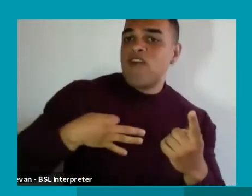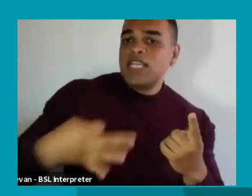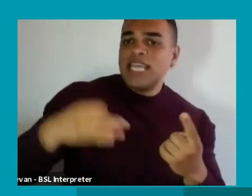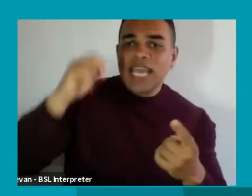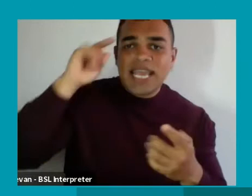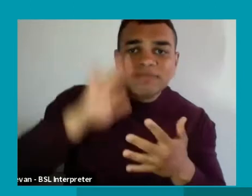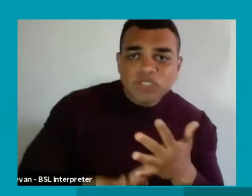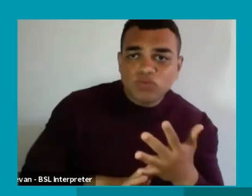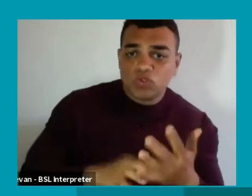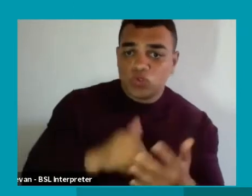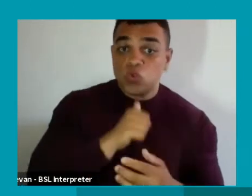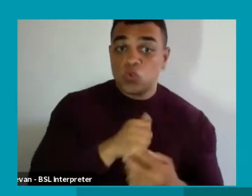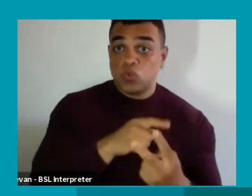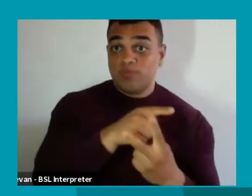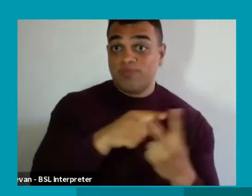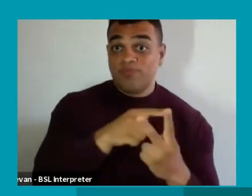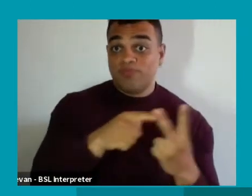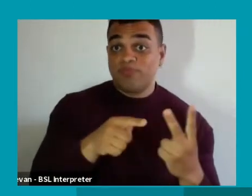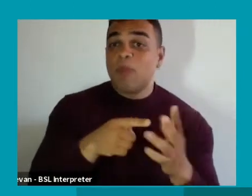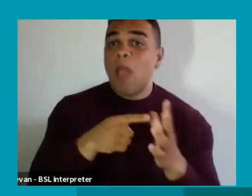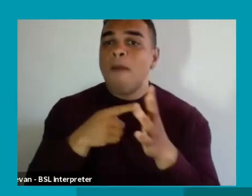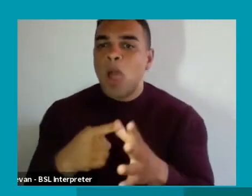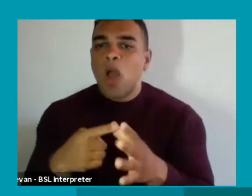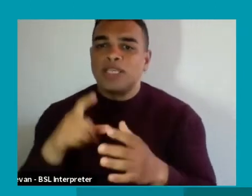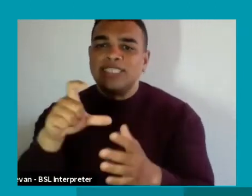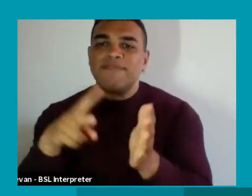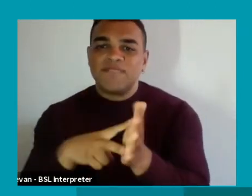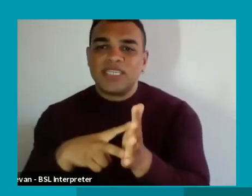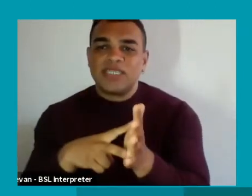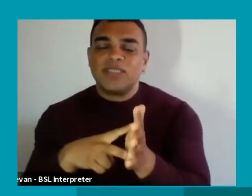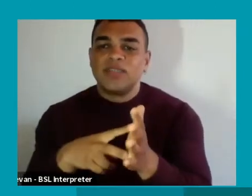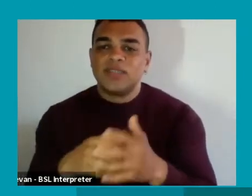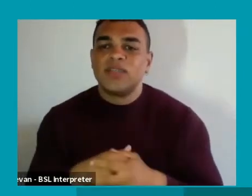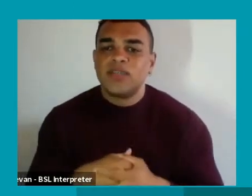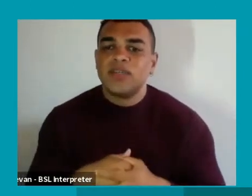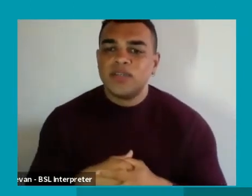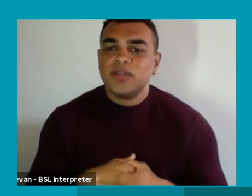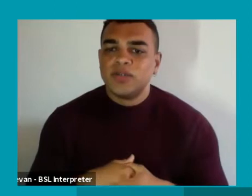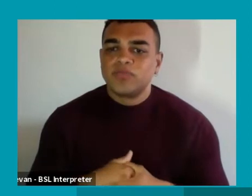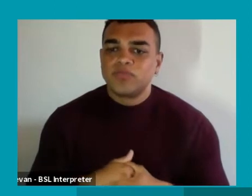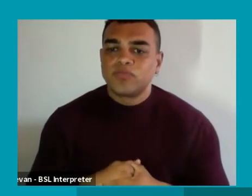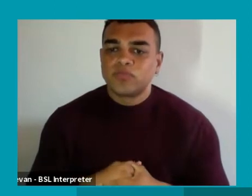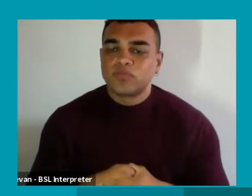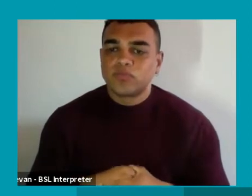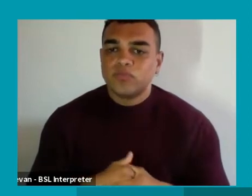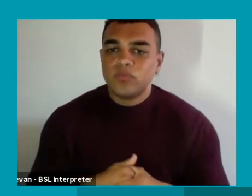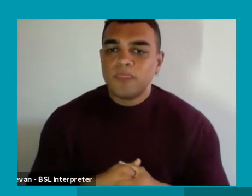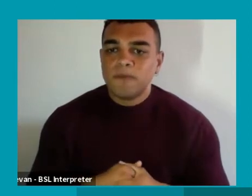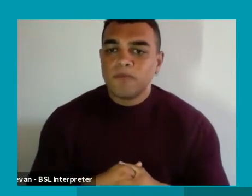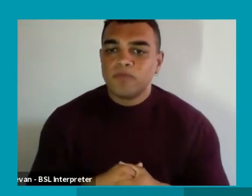Uhm.. You can see what still list your employer. Obviously on this type of CV, but as I've mentioned,